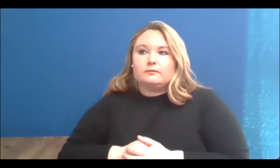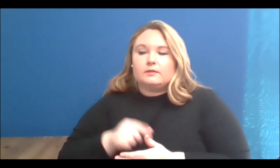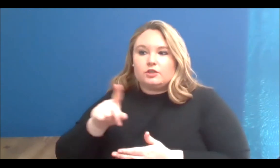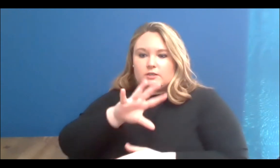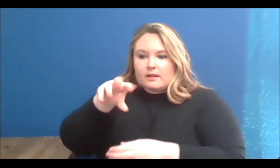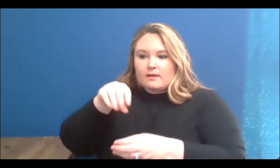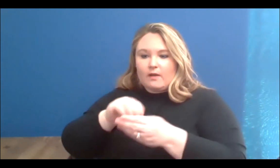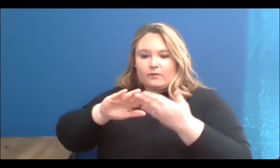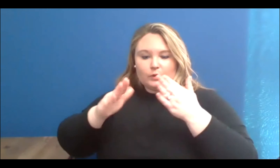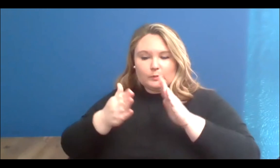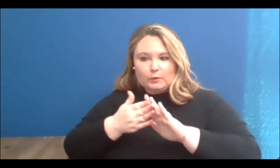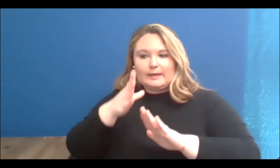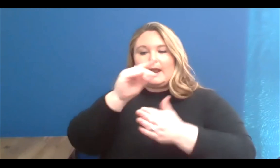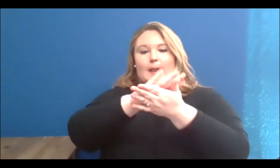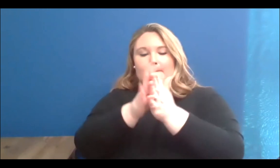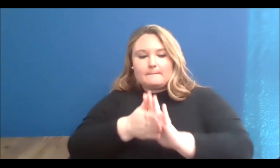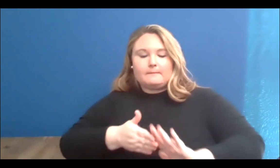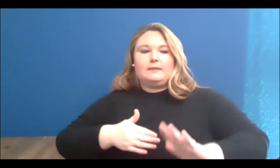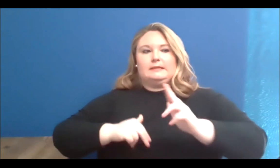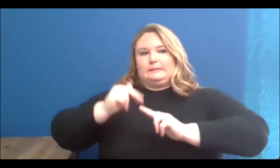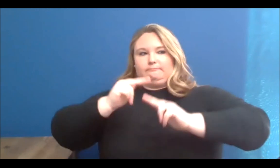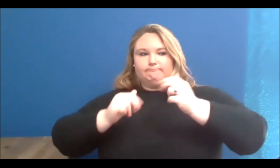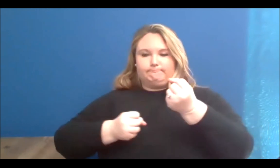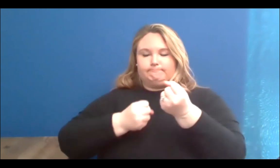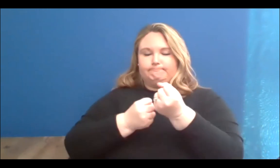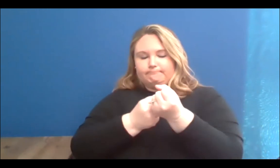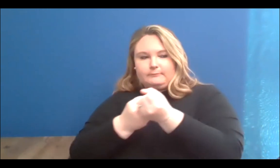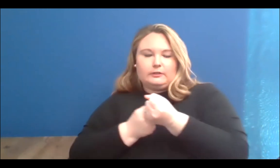Paola is currently a professor at Centennial College, and the 2021